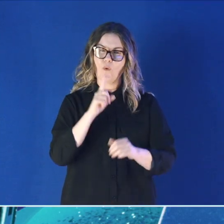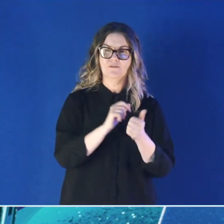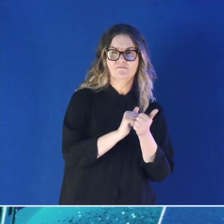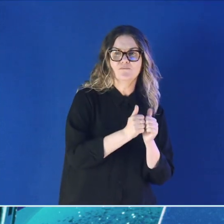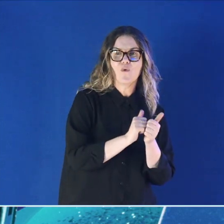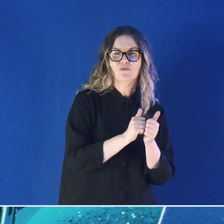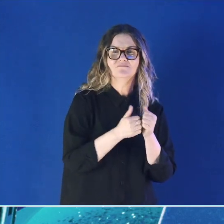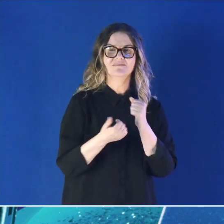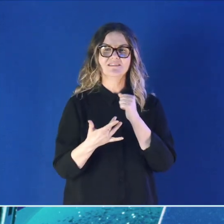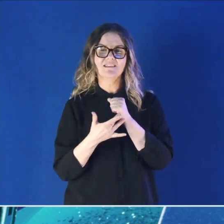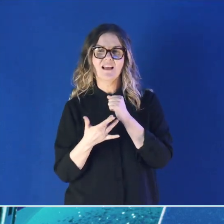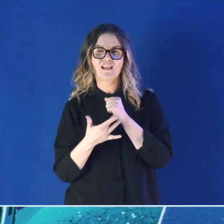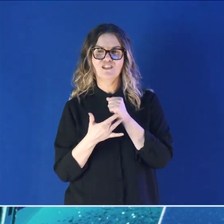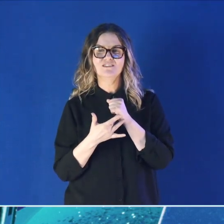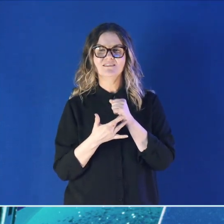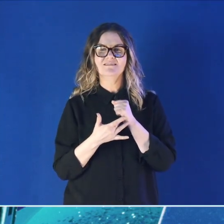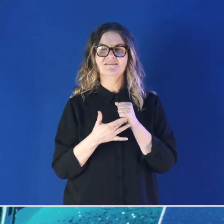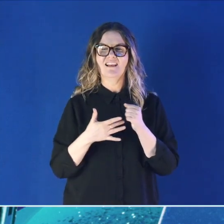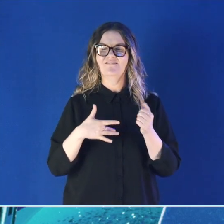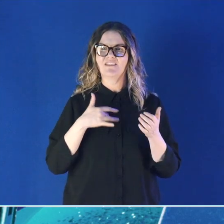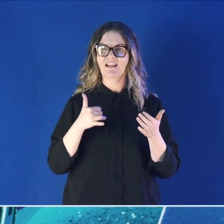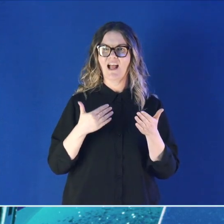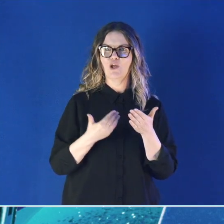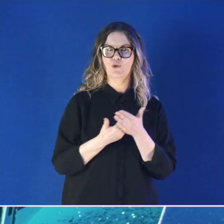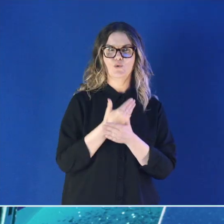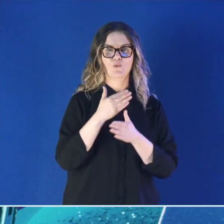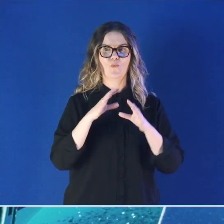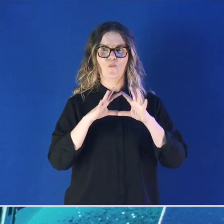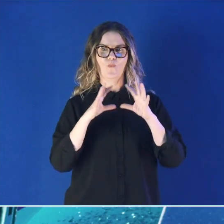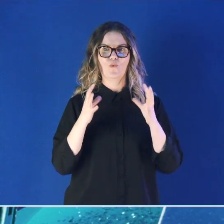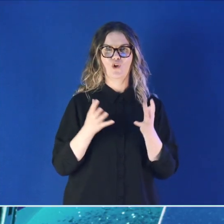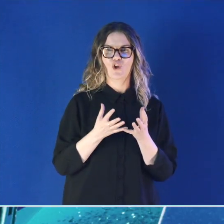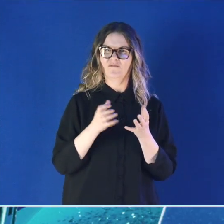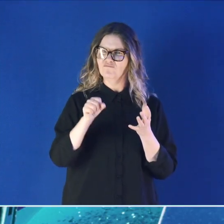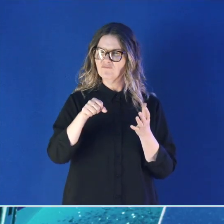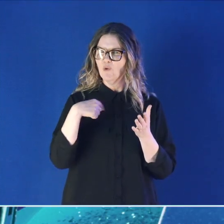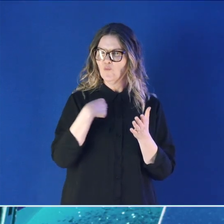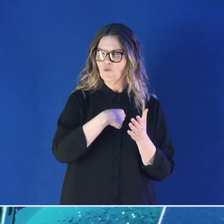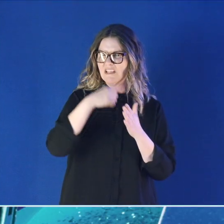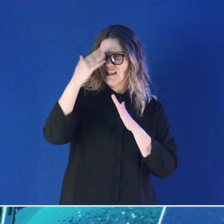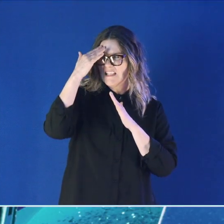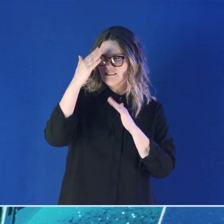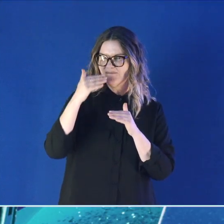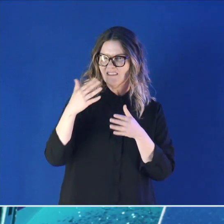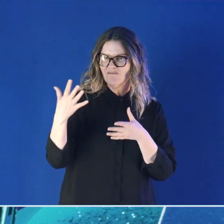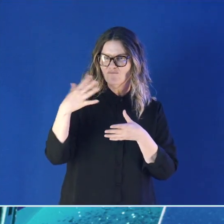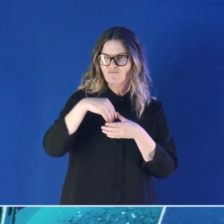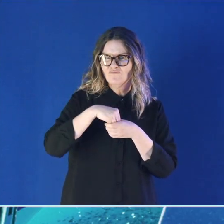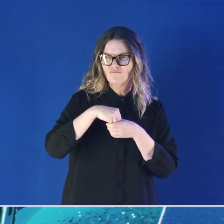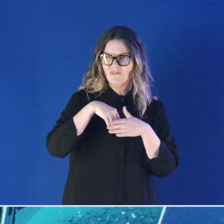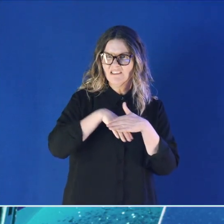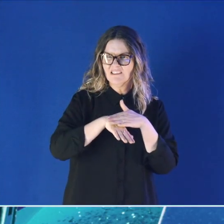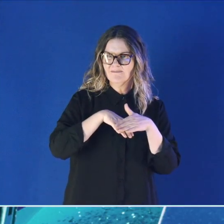where we are expecting inclusion and accessibility from day one. It's not a nice to have.